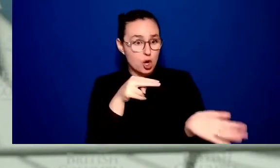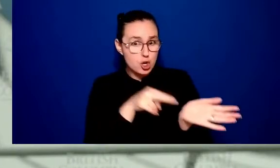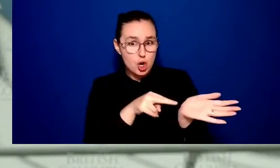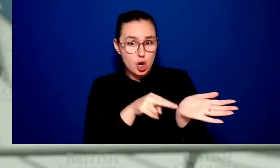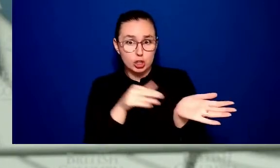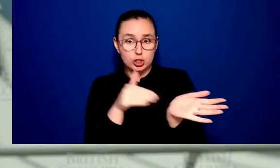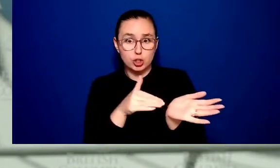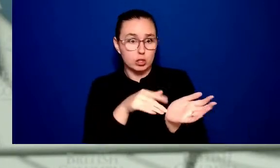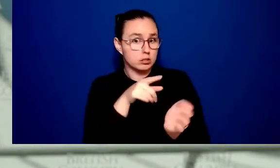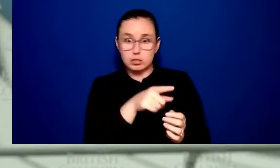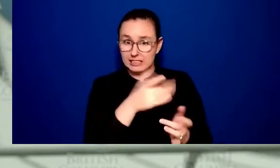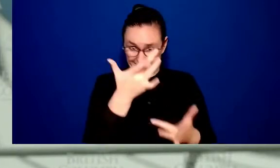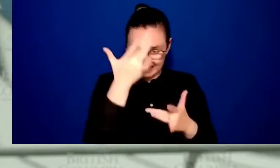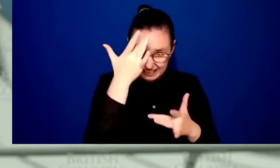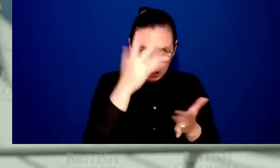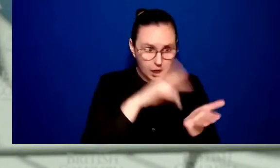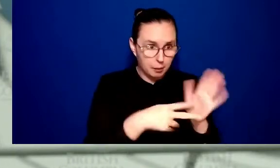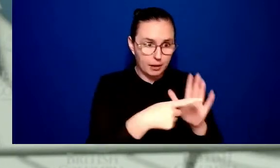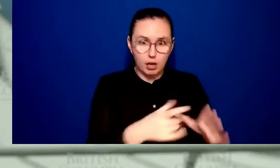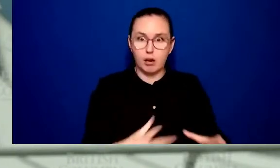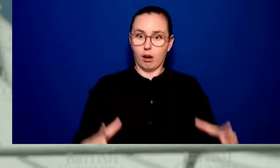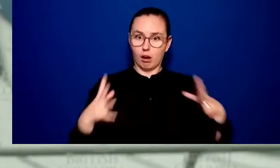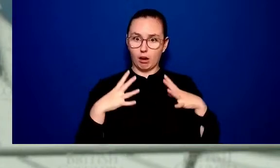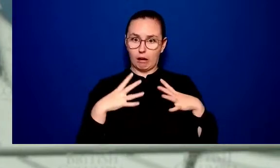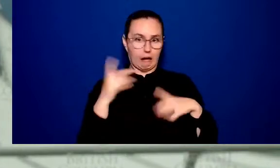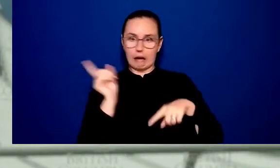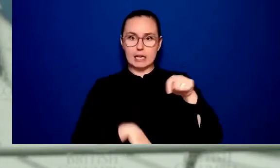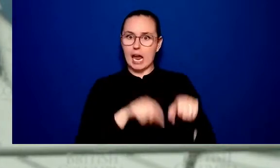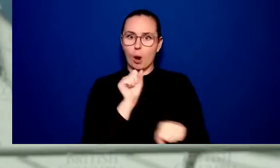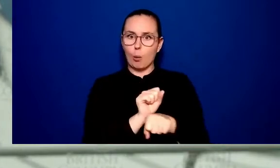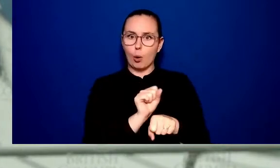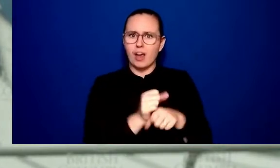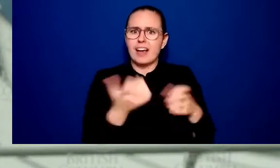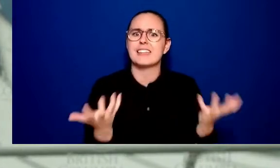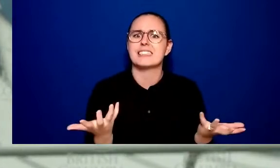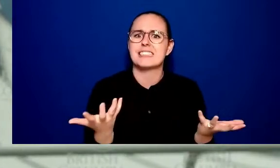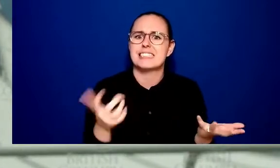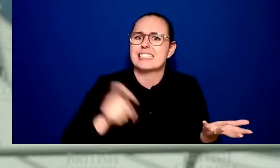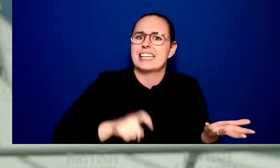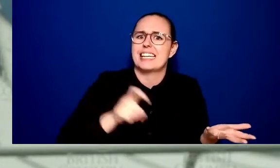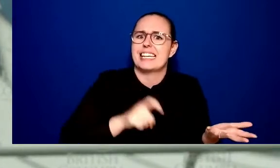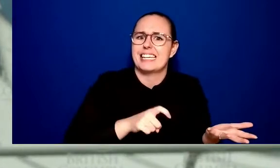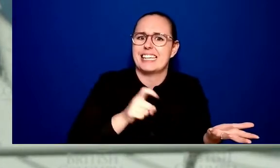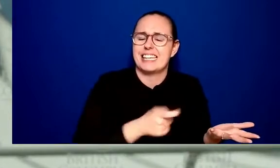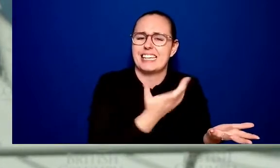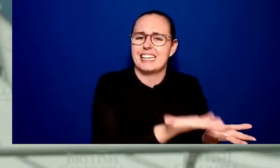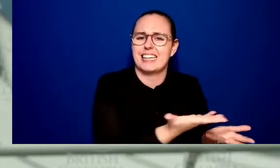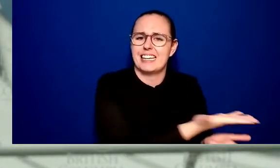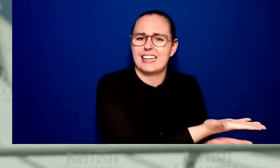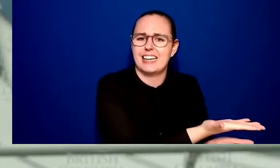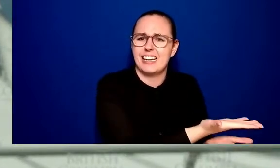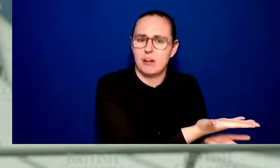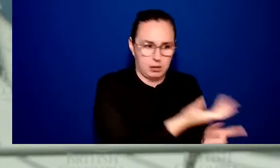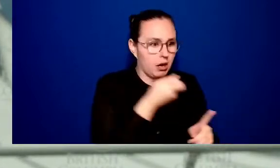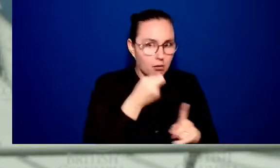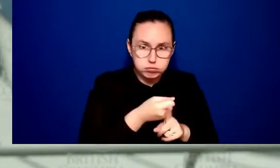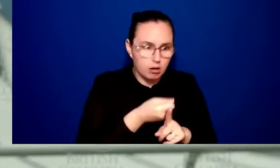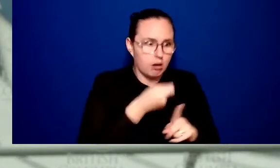to those who are most vulnerable to severe illness. I want to thank all of the health